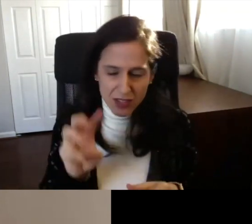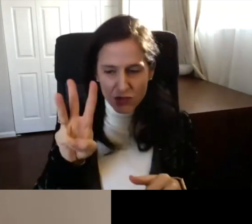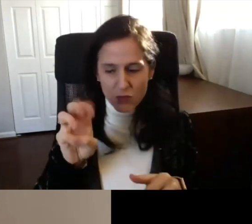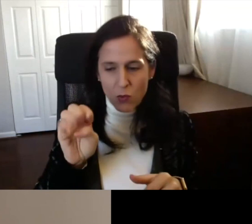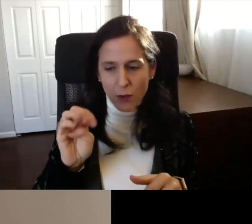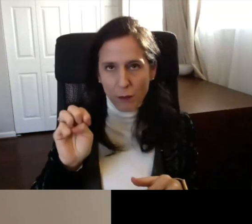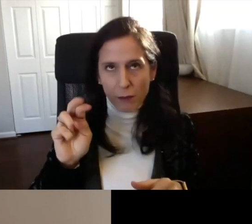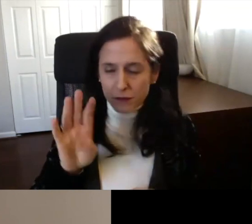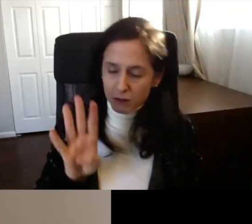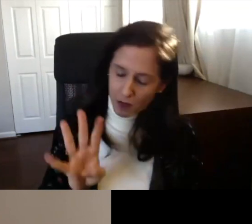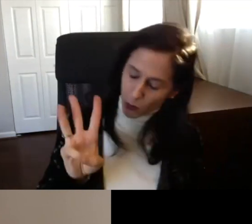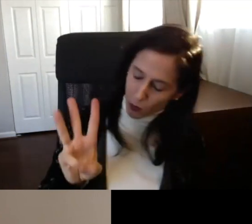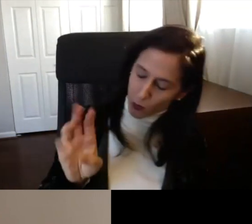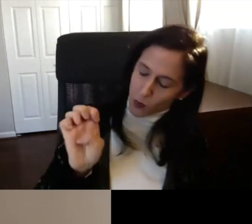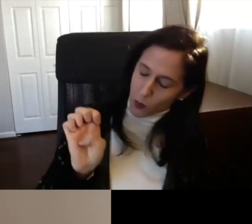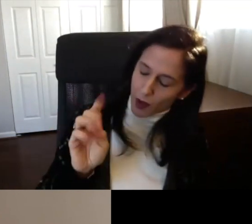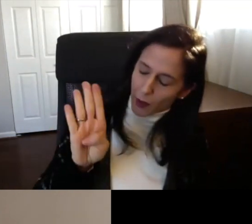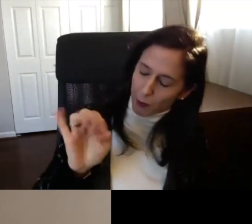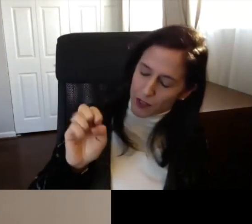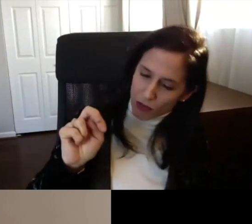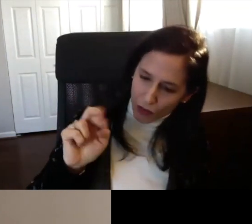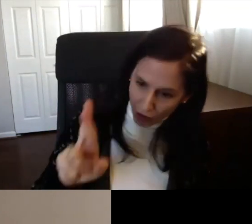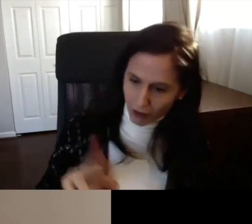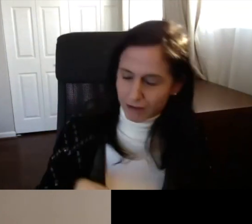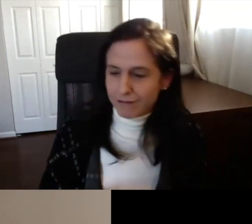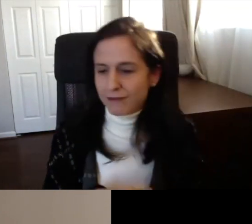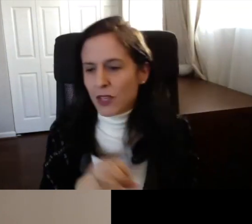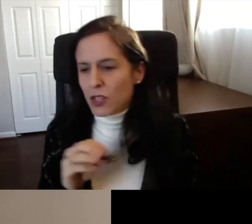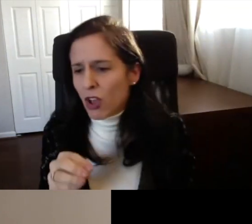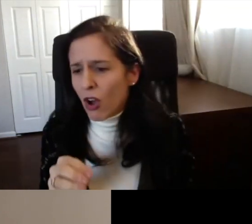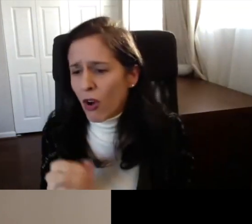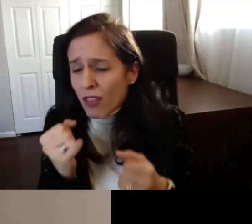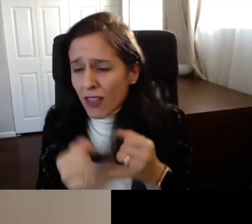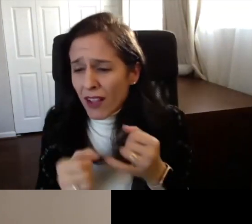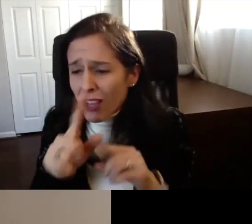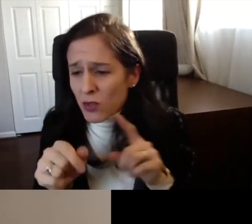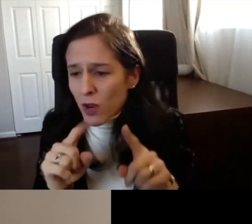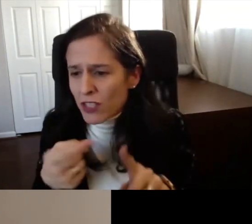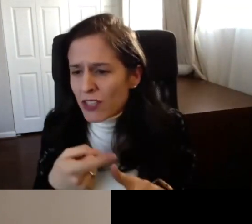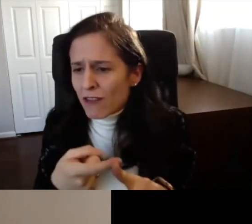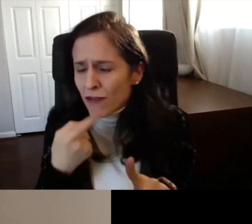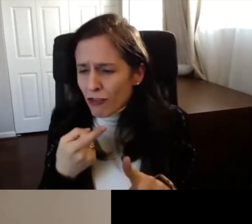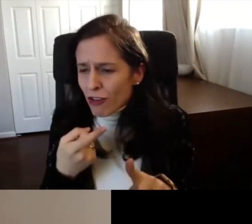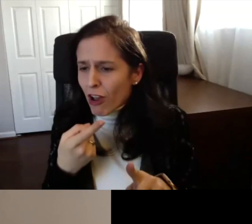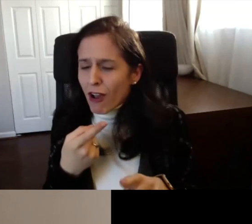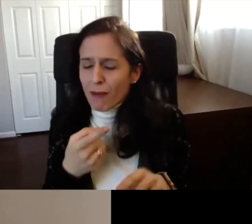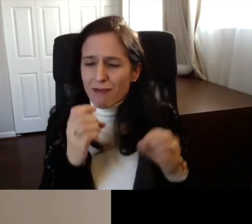and then we will close our webinar today